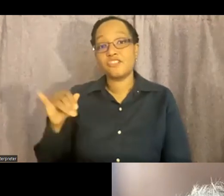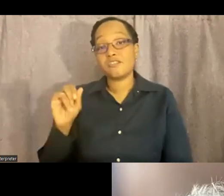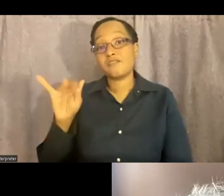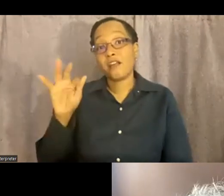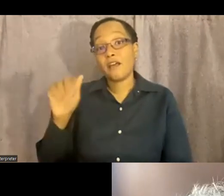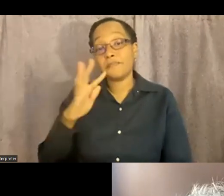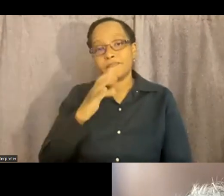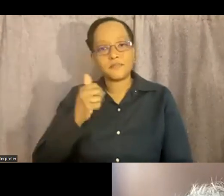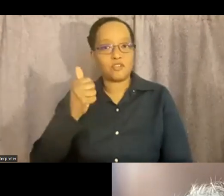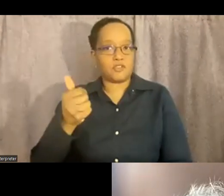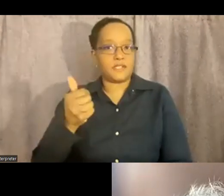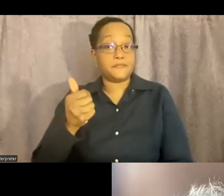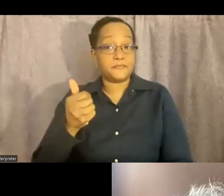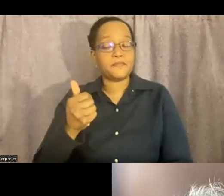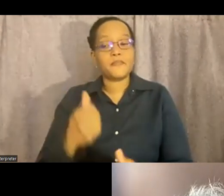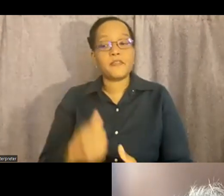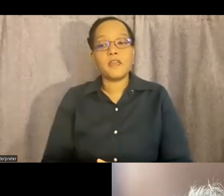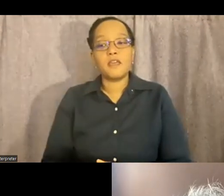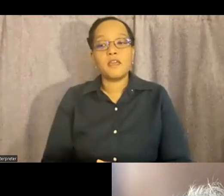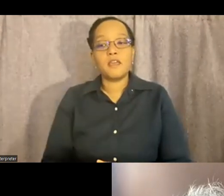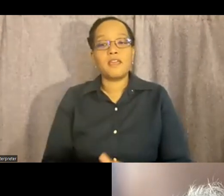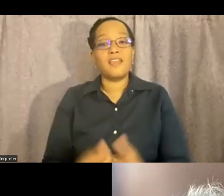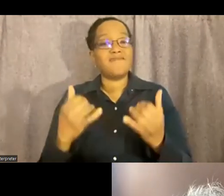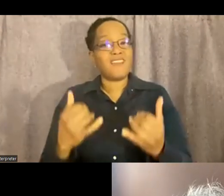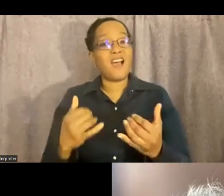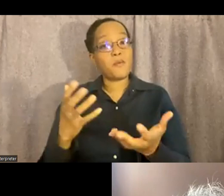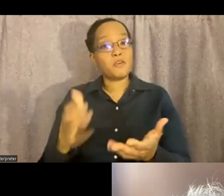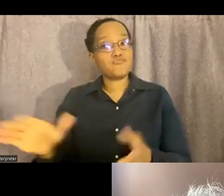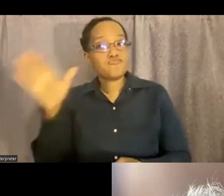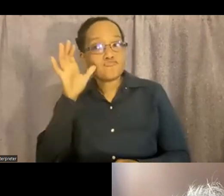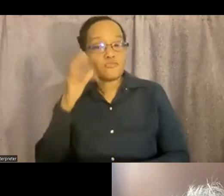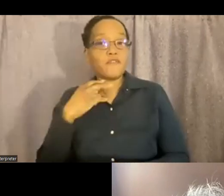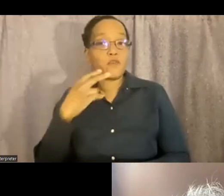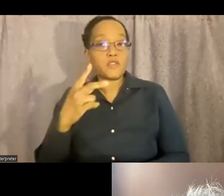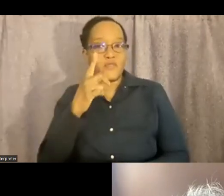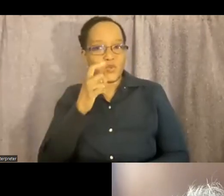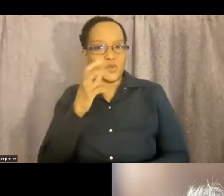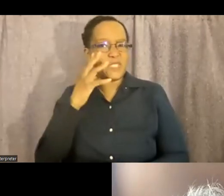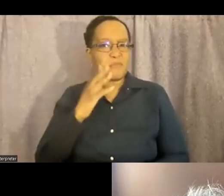In the interest of bringing in the voices of people directly affected , we have a couple